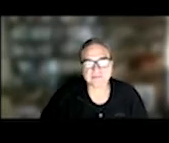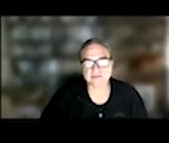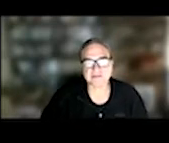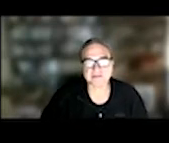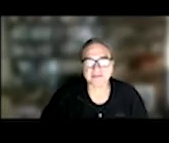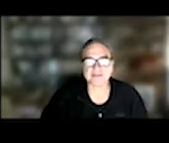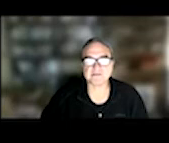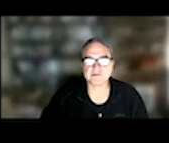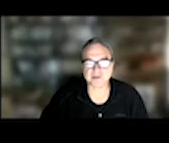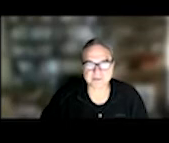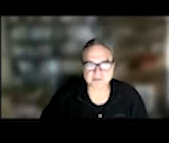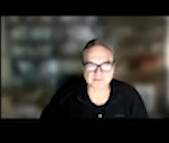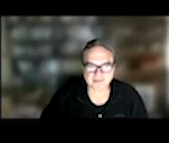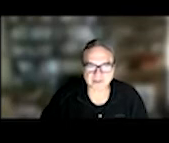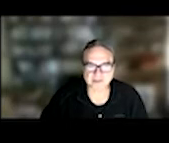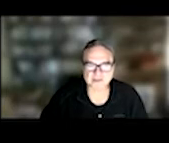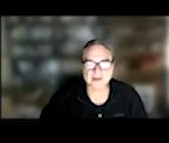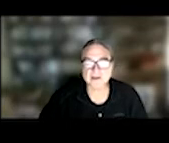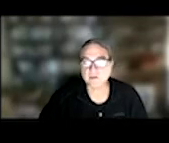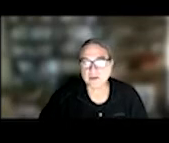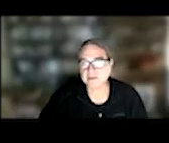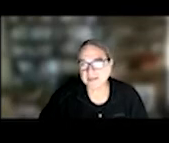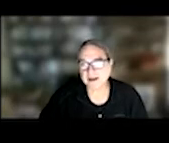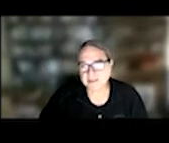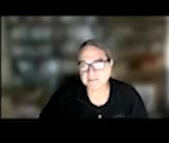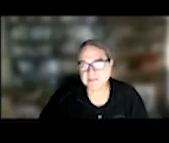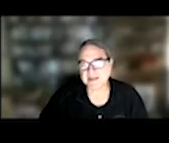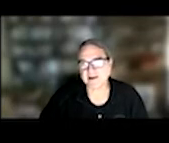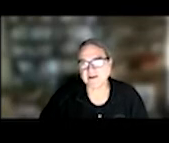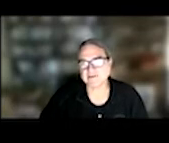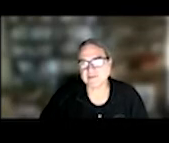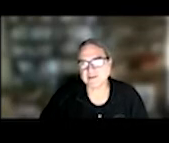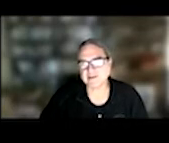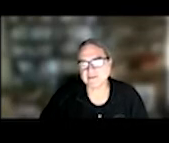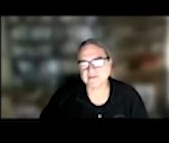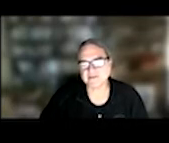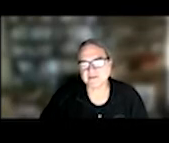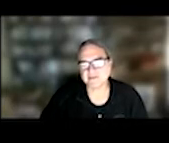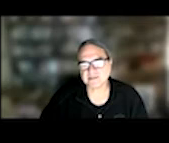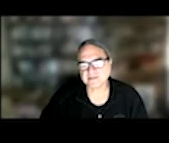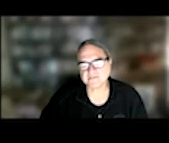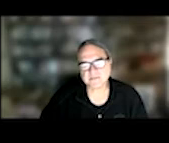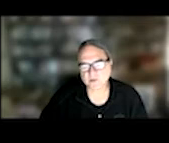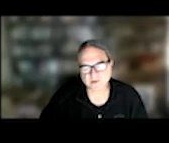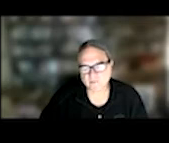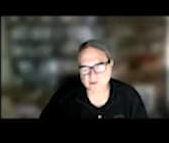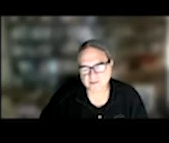disease treatment and prevention. We also need hospice care. It's really just just so unfortunate